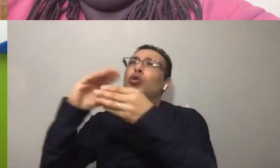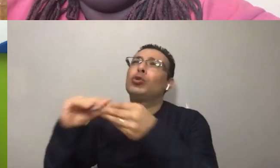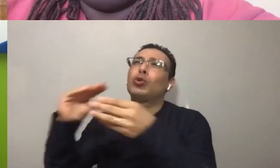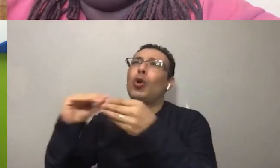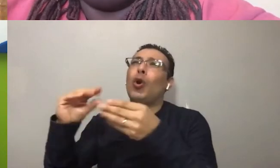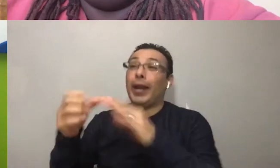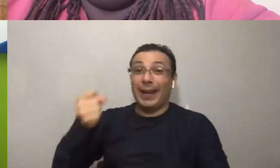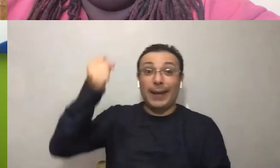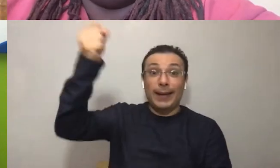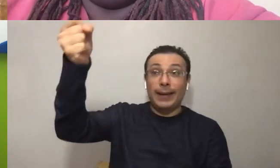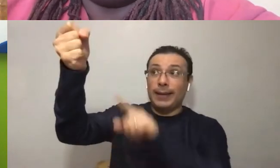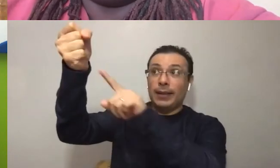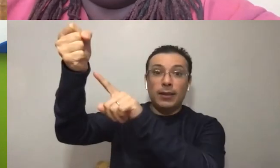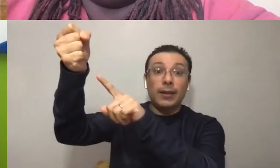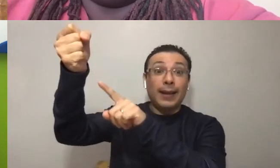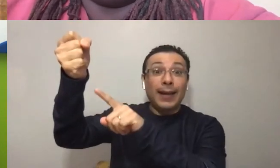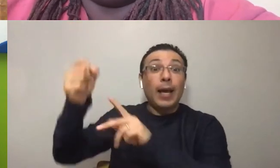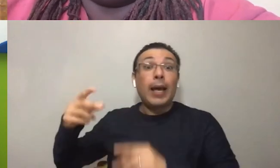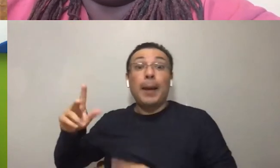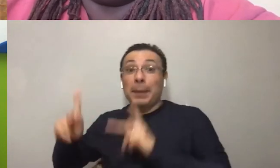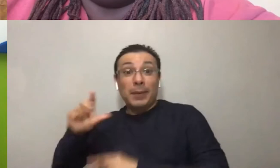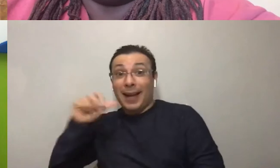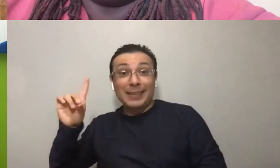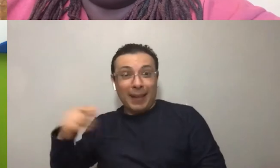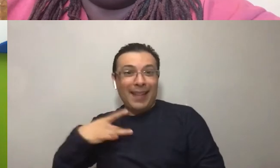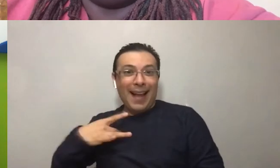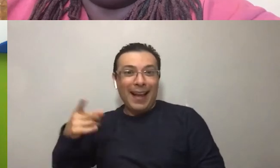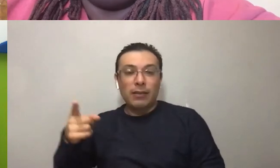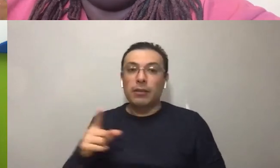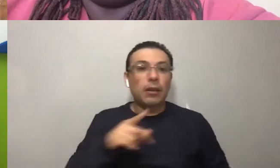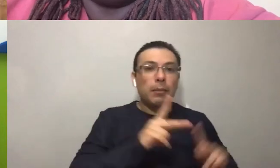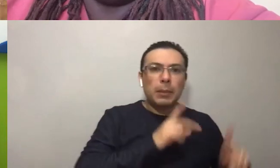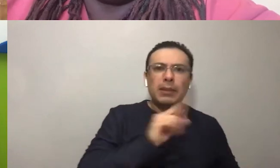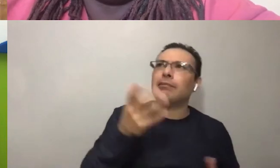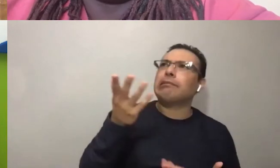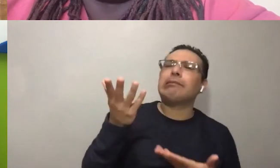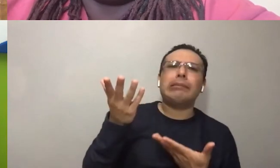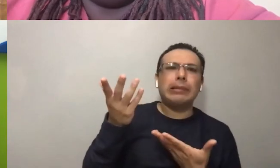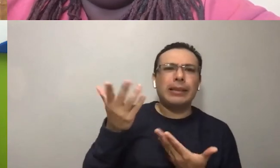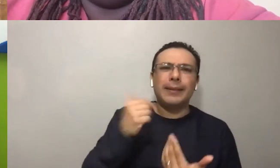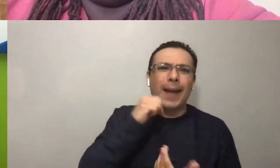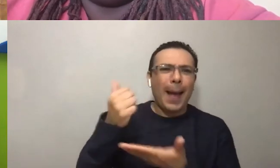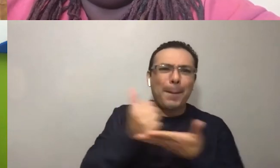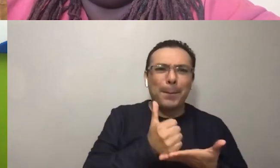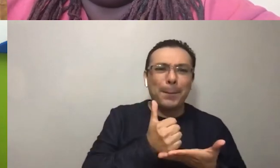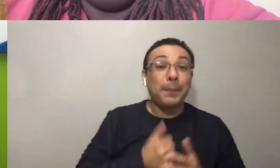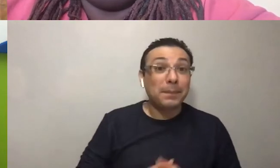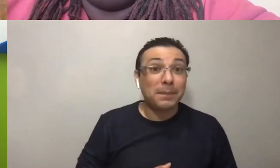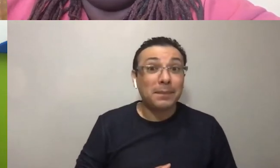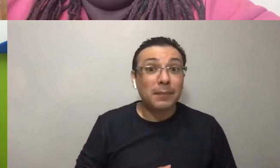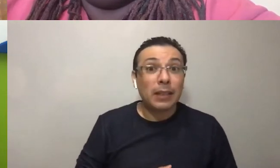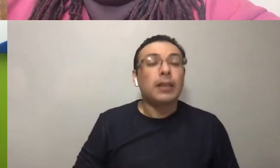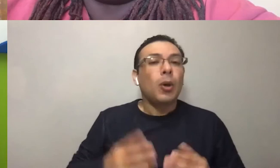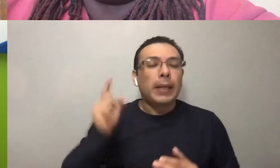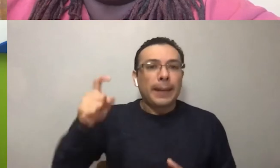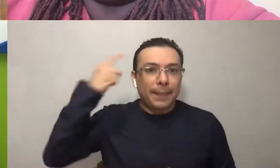And I think that one of the conversations that we’re watching now is, who is “competent.” And a lot of that ventures into ableism,